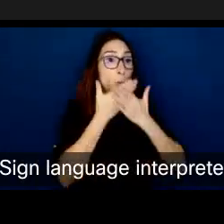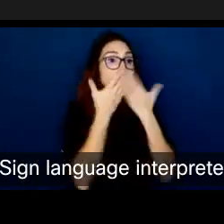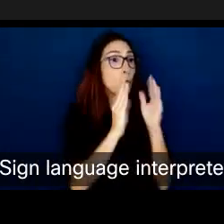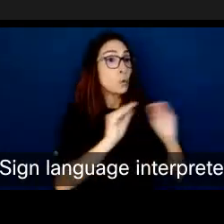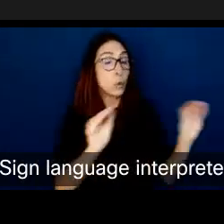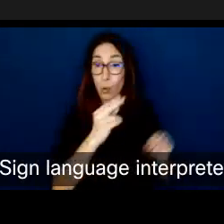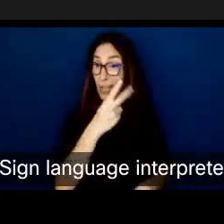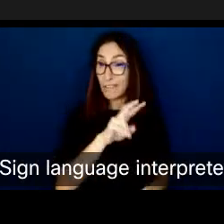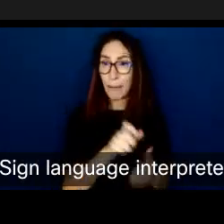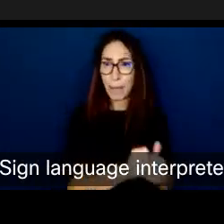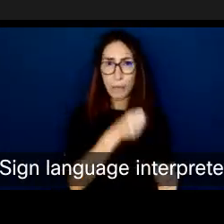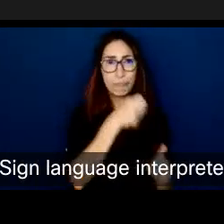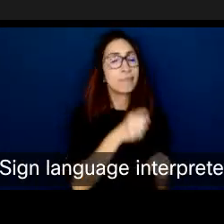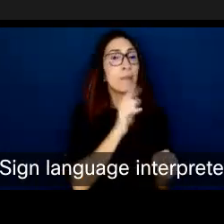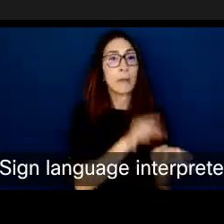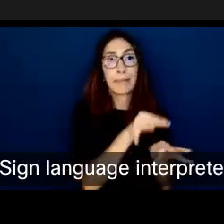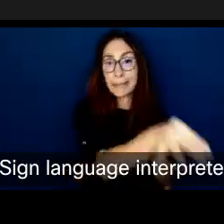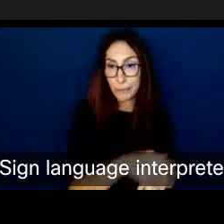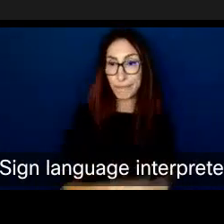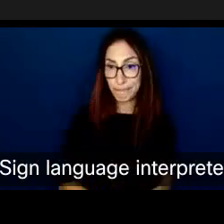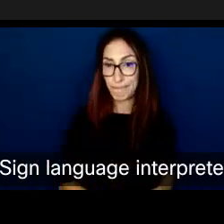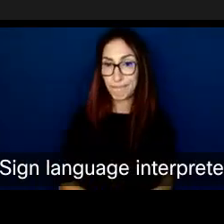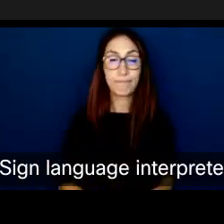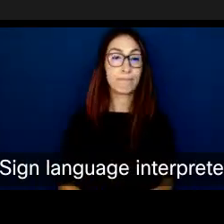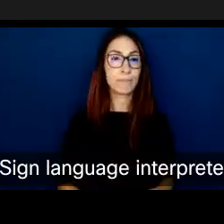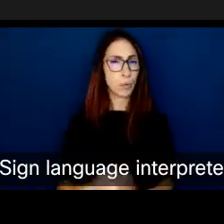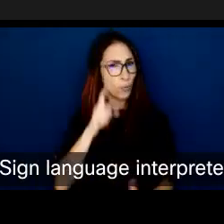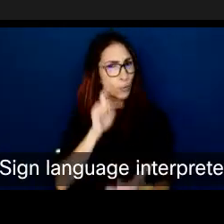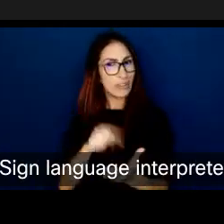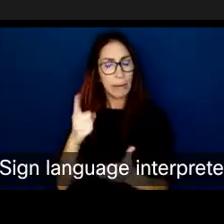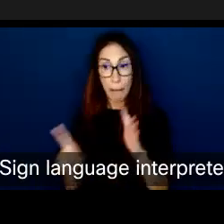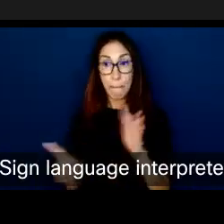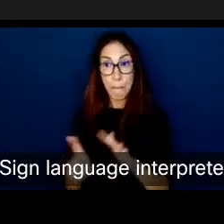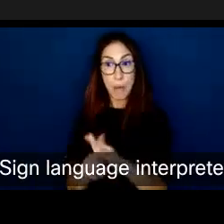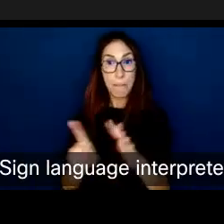constantly came up is that thinking about quality of life